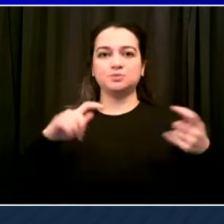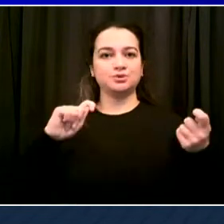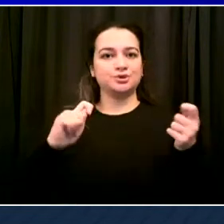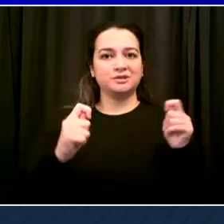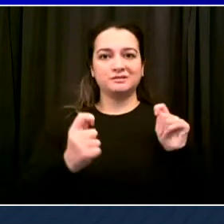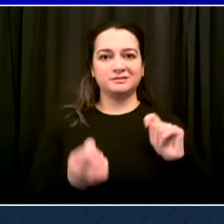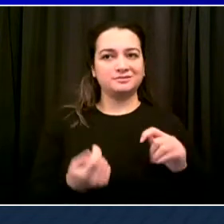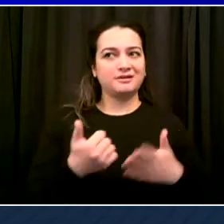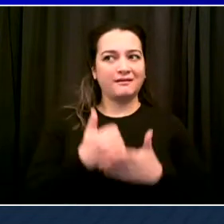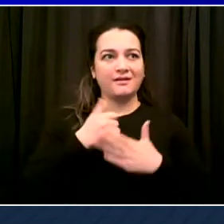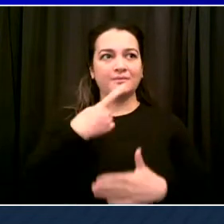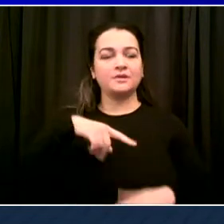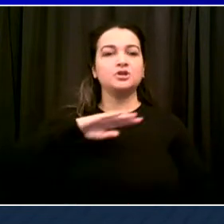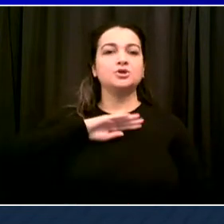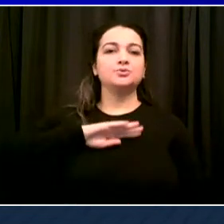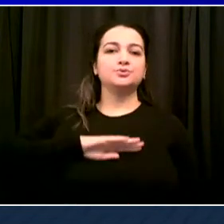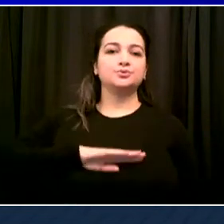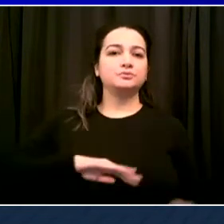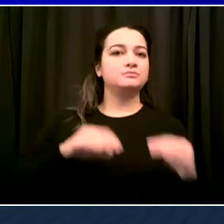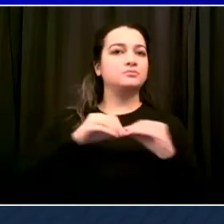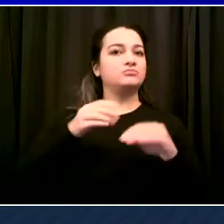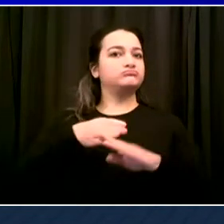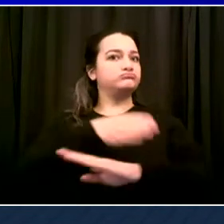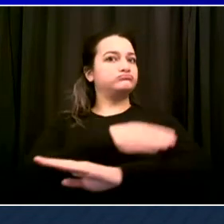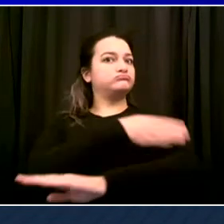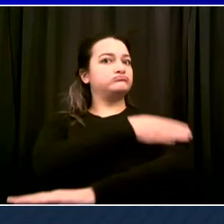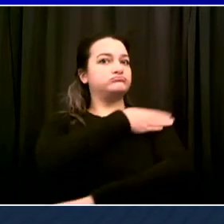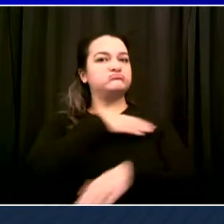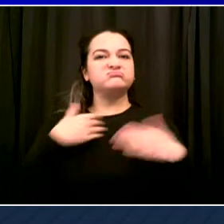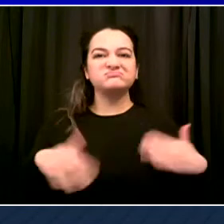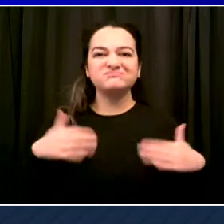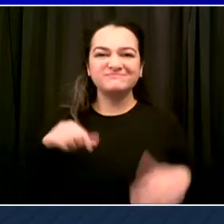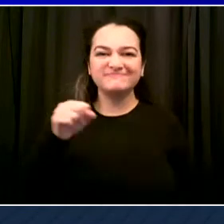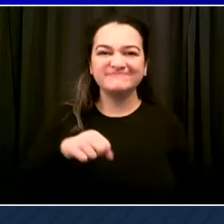PEACE THAT COMES WITH GETTING VACCINATED, EVEN JUST THE FIRST TIME, AND KNOWING THINGNGS AR